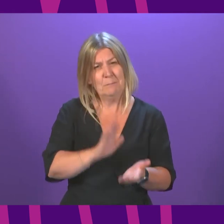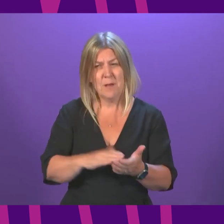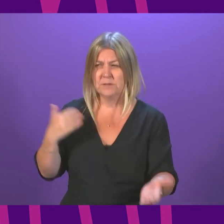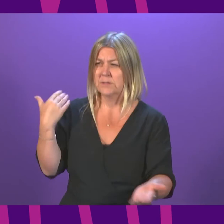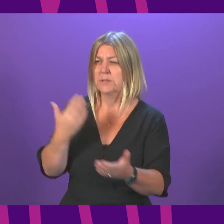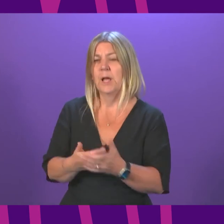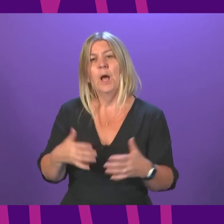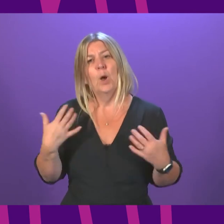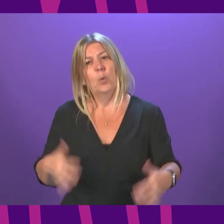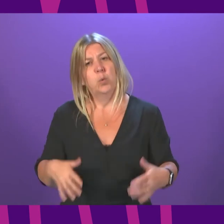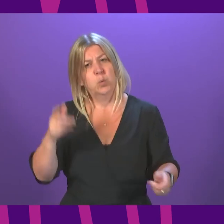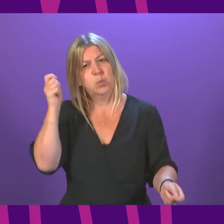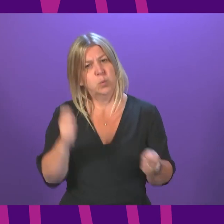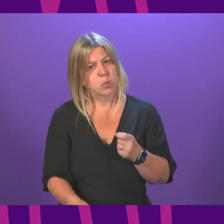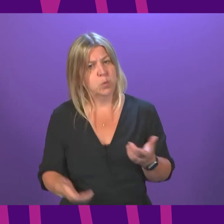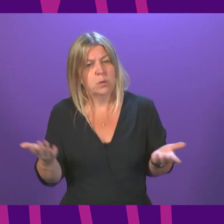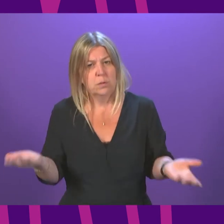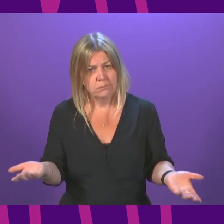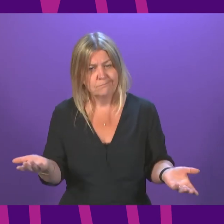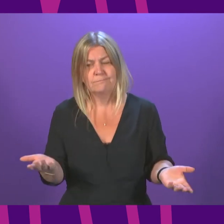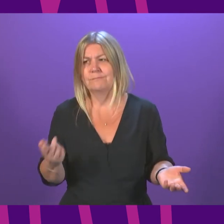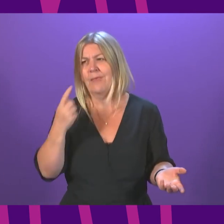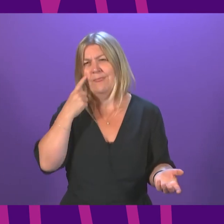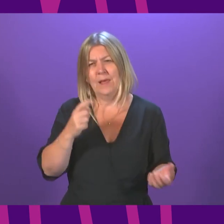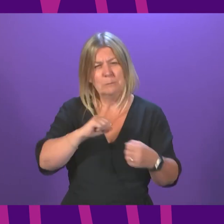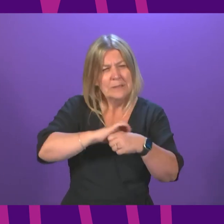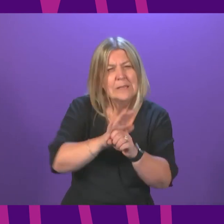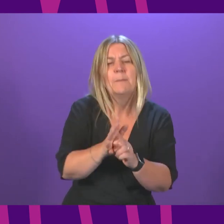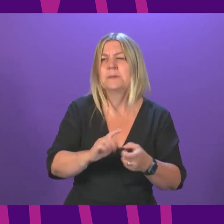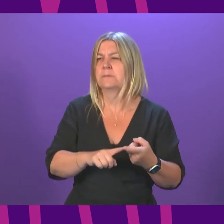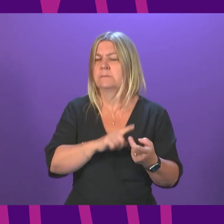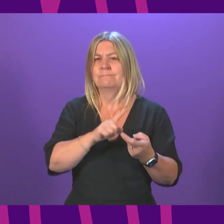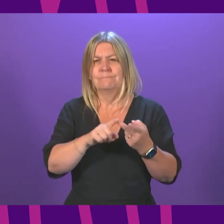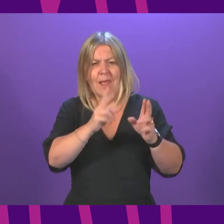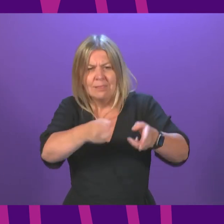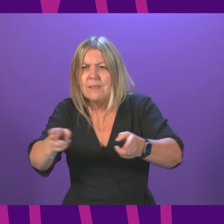passed. As I said yesterday, the fundamental principle of the bill is that it creates emergency powers